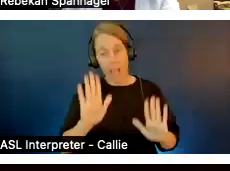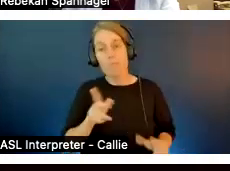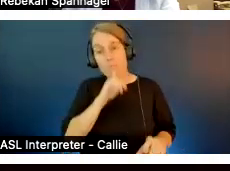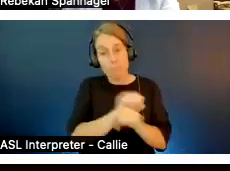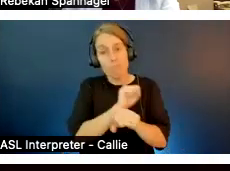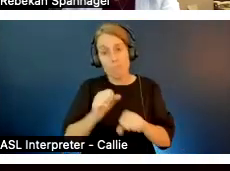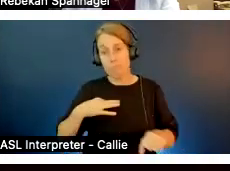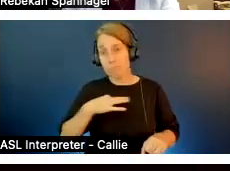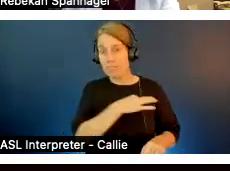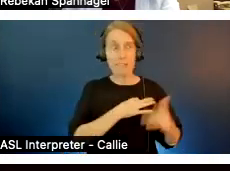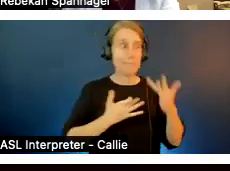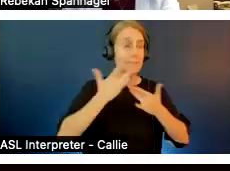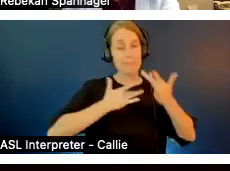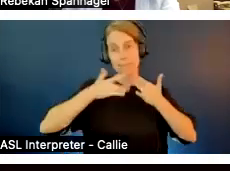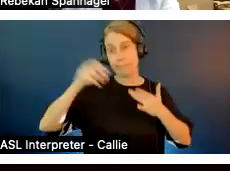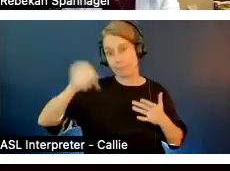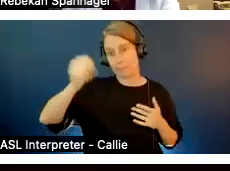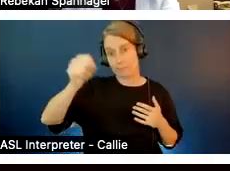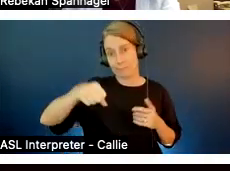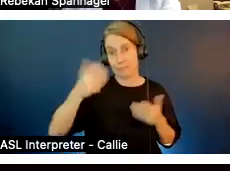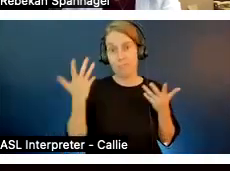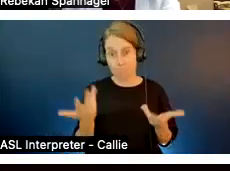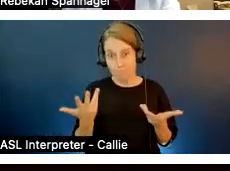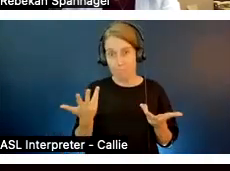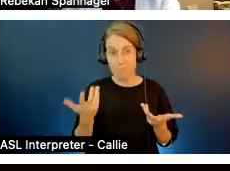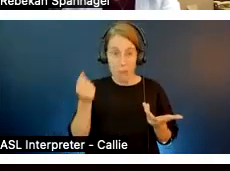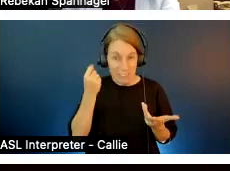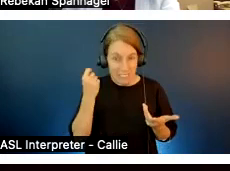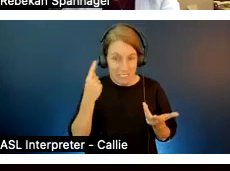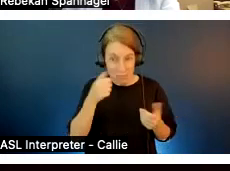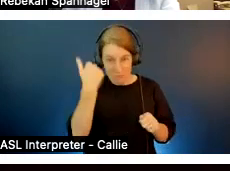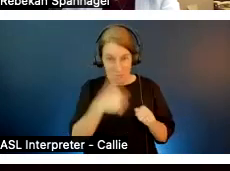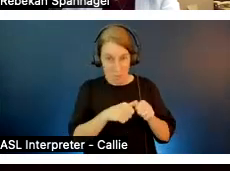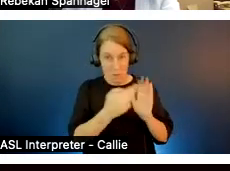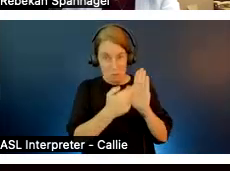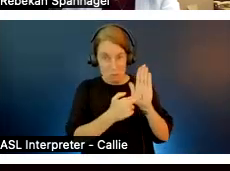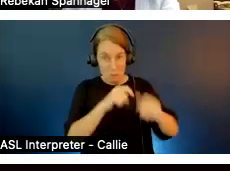things that we are all supposed to do is to try to again get services so we might need to think